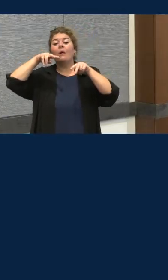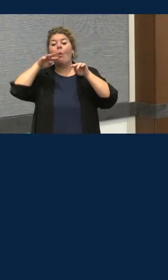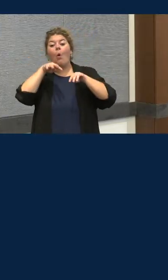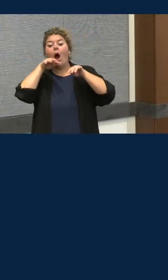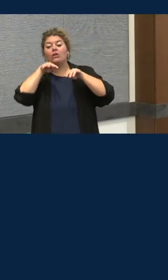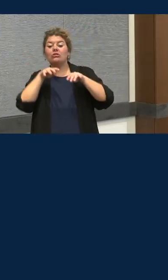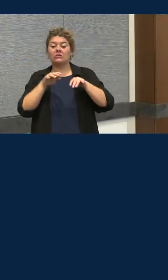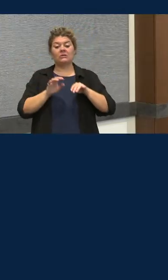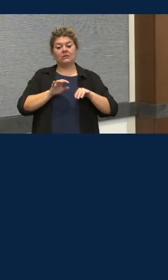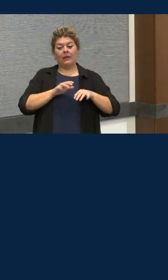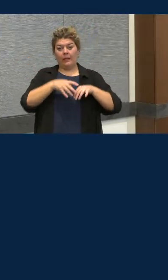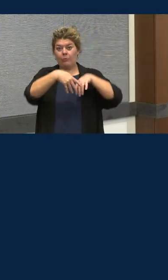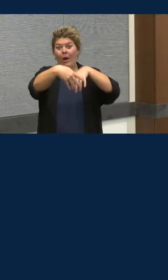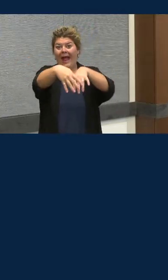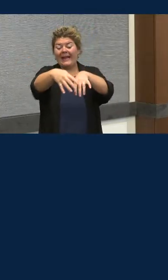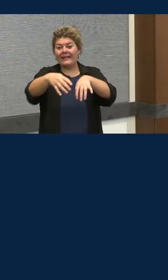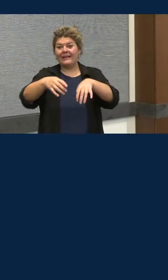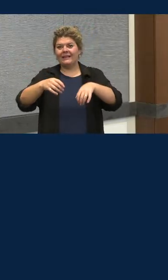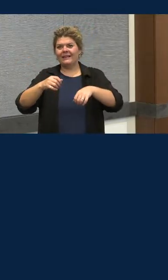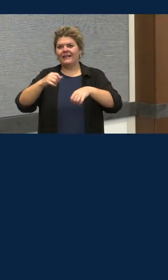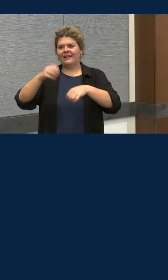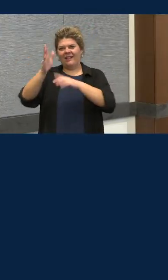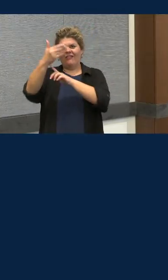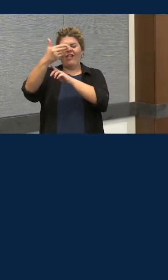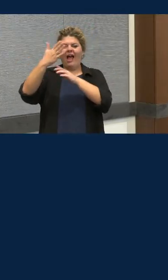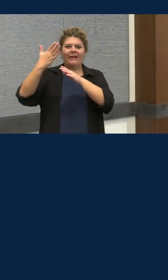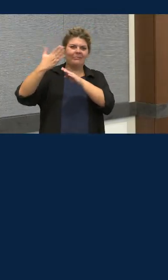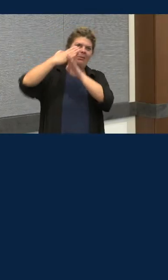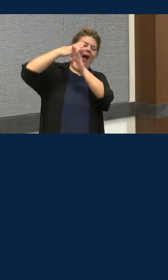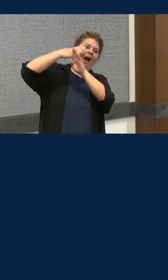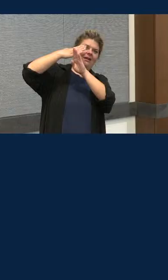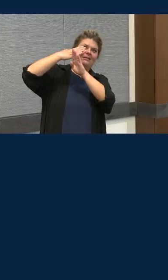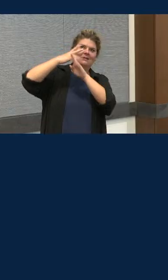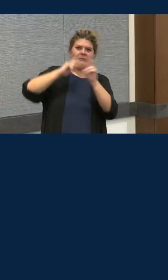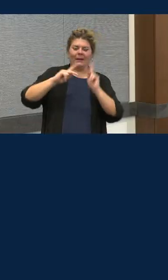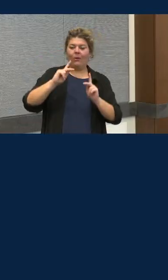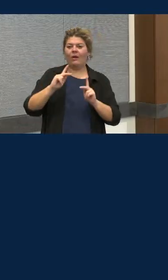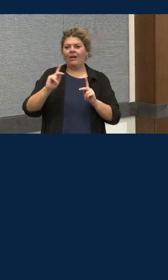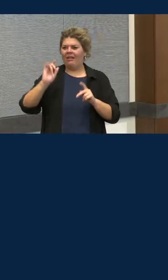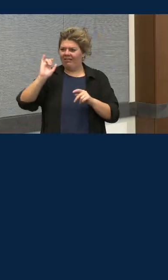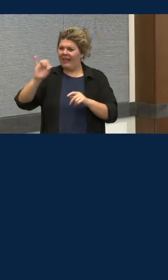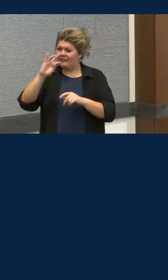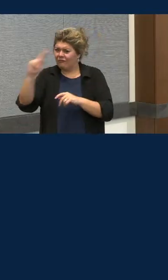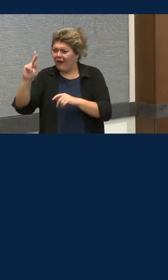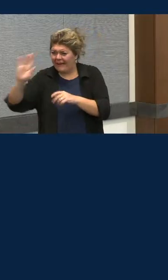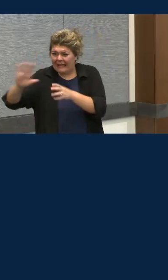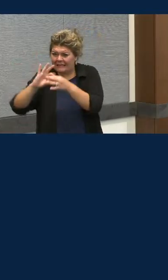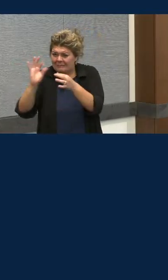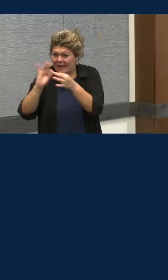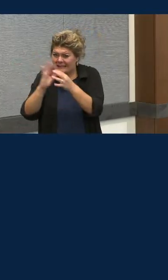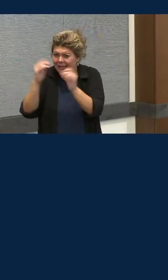sort of, you know, it's frank's